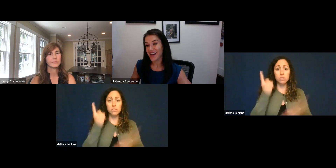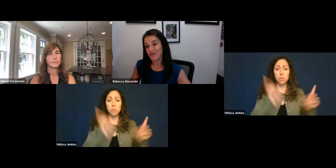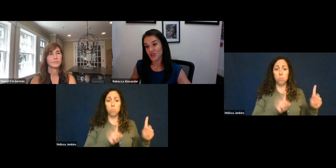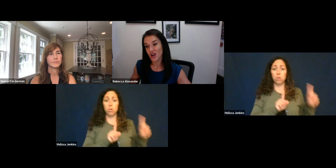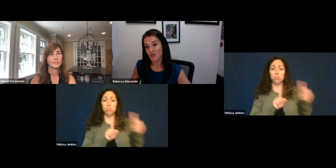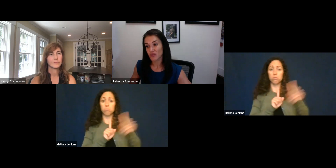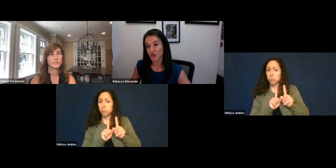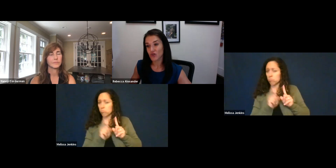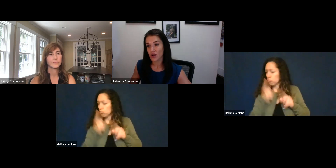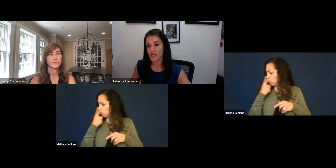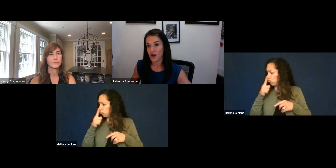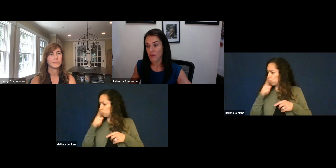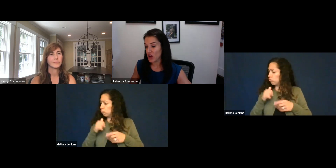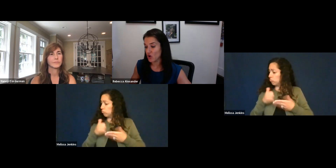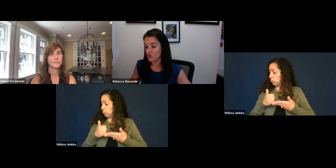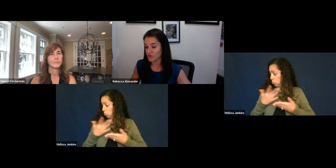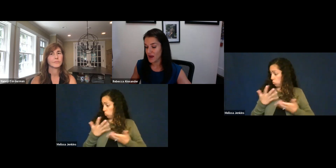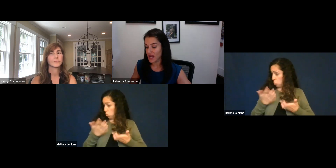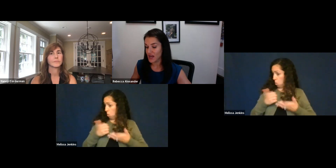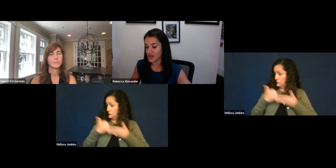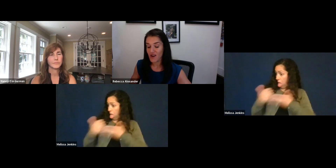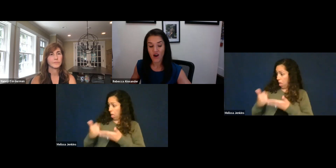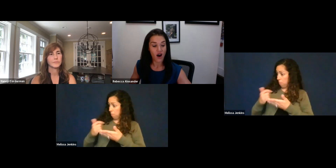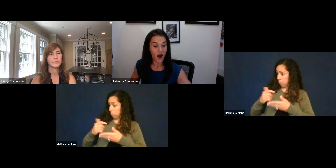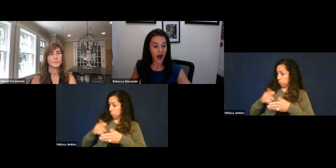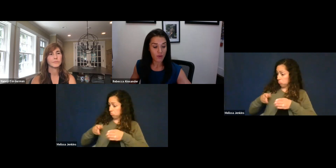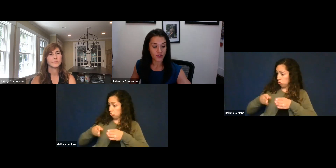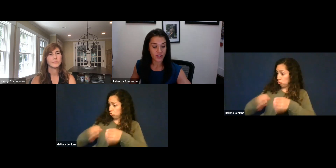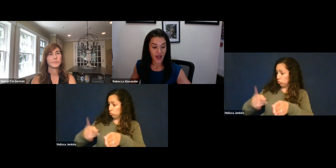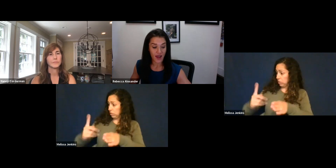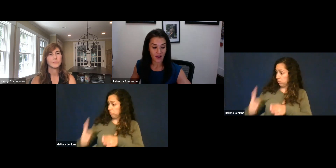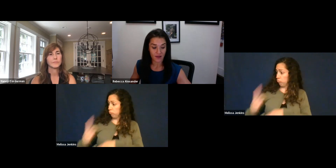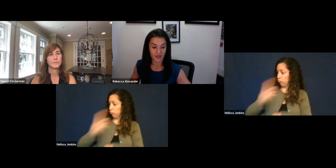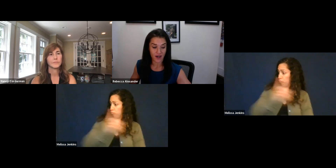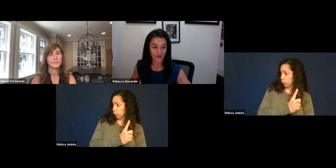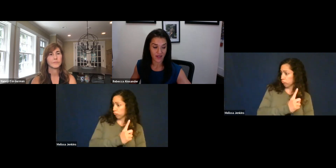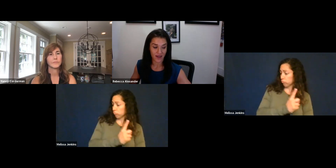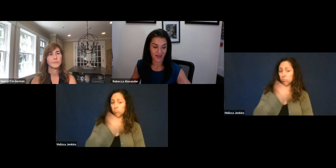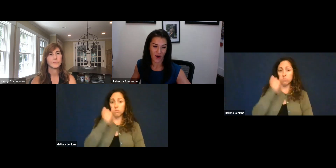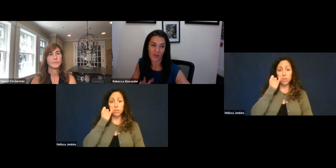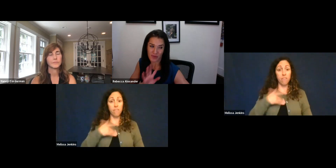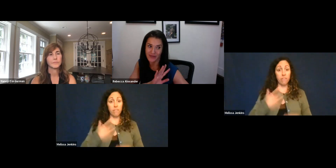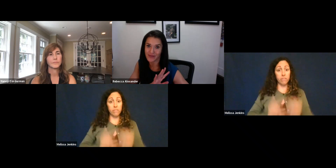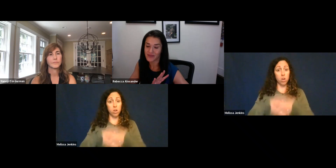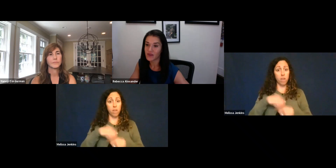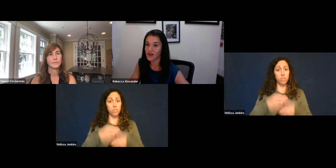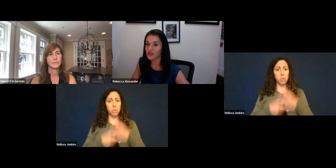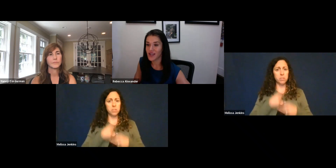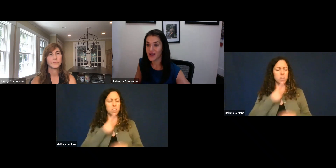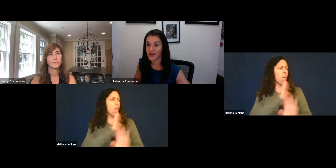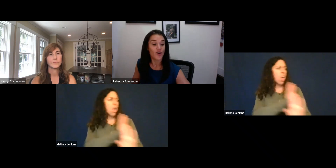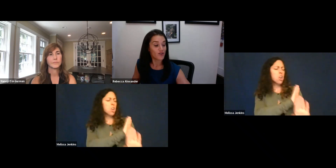and I feel comfortable crossing on my own with my cane, I will say, instead of saying, no, I'm good, I'll say,